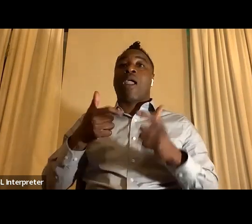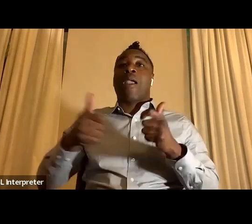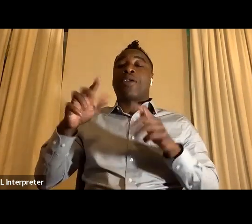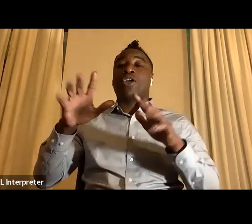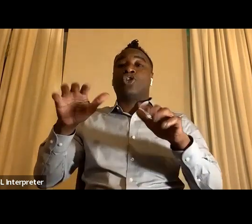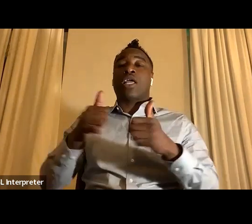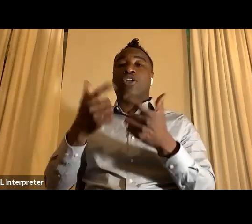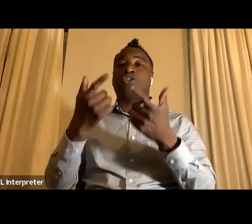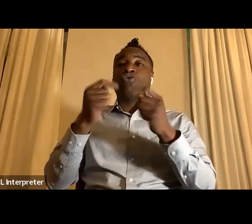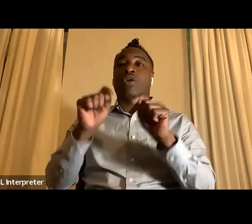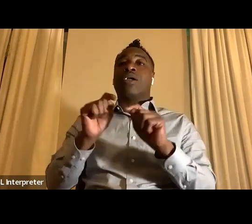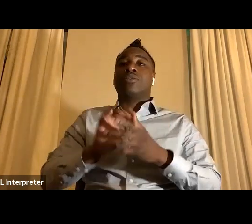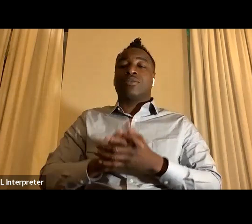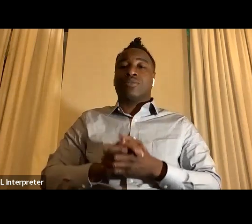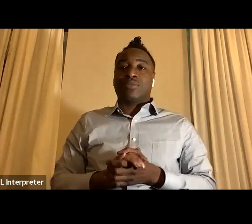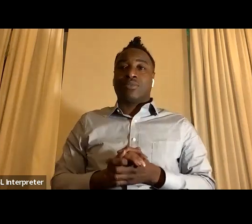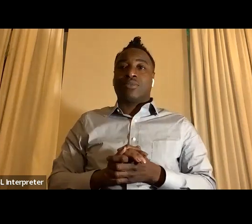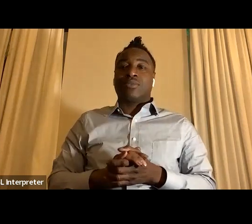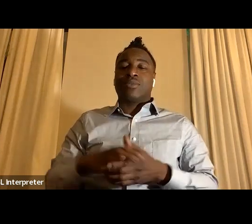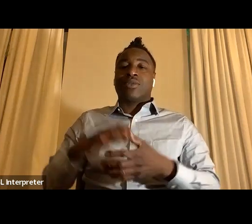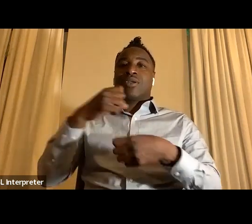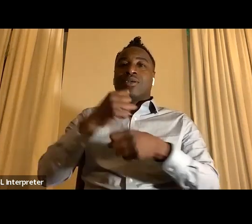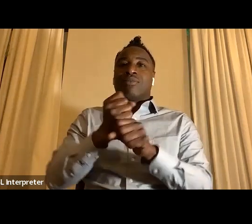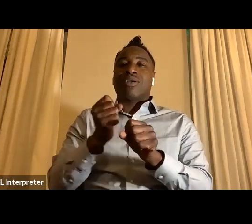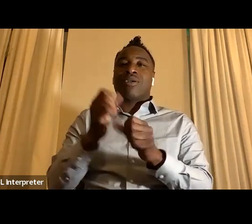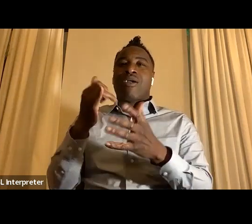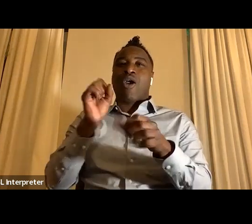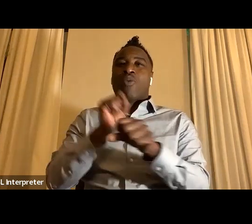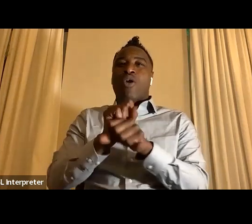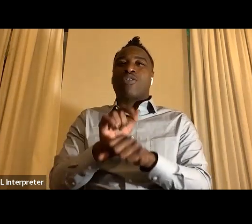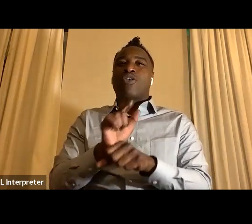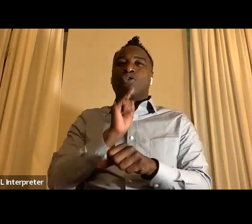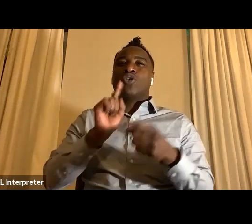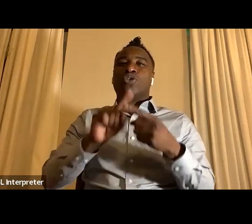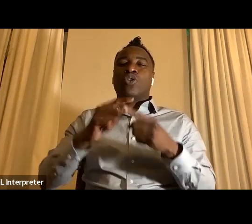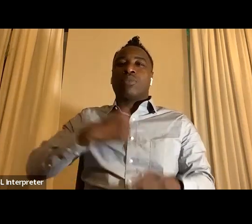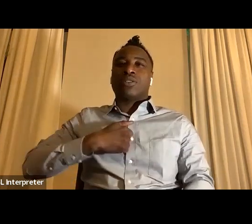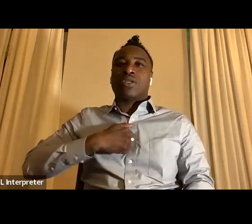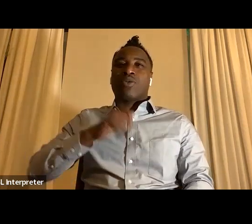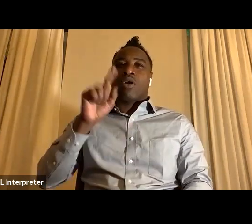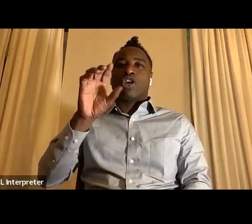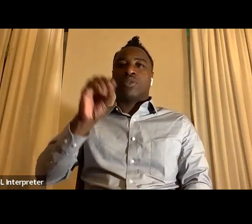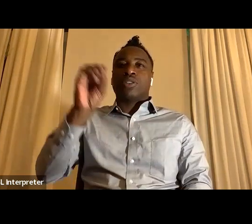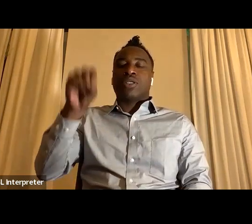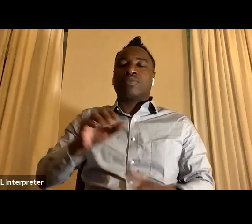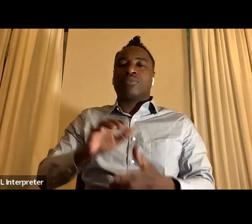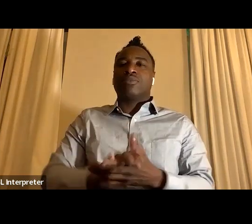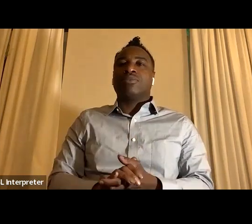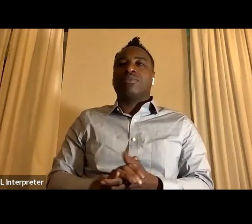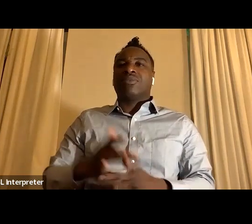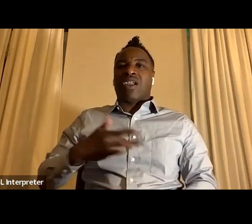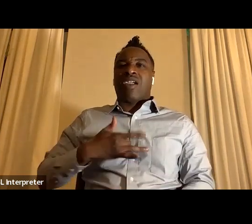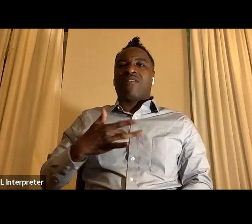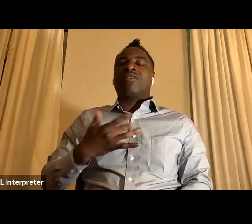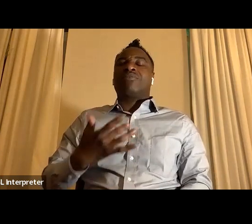to make a piece that's, like, true to myself 100%. Mm hmm. I feel like a lot of times